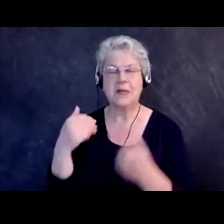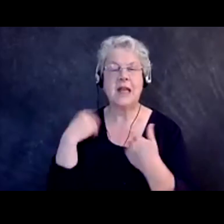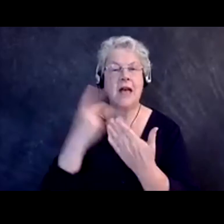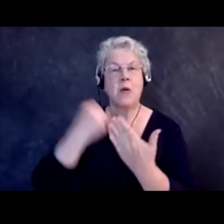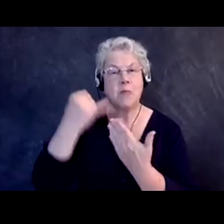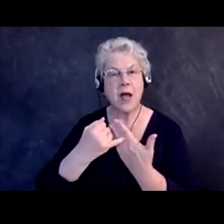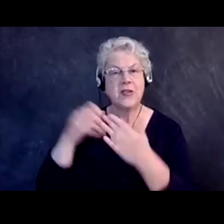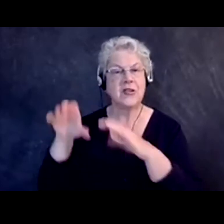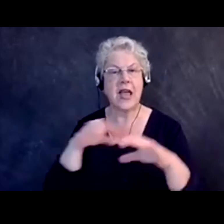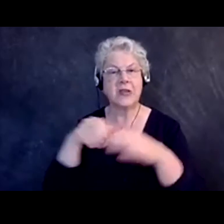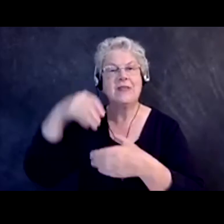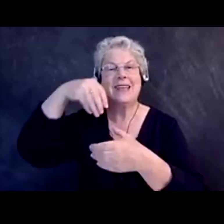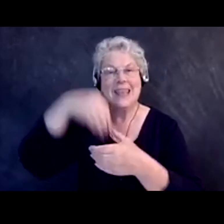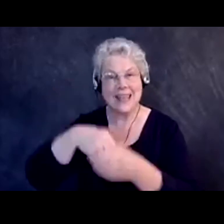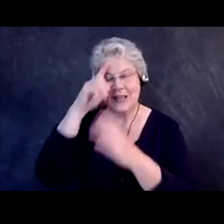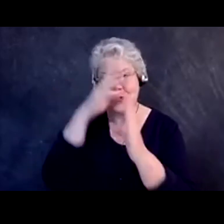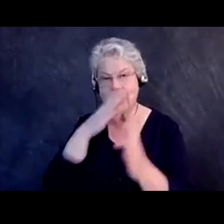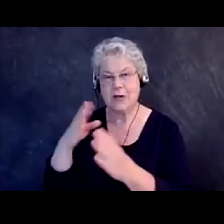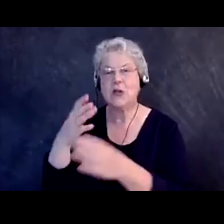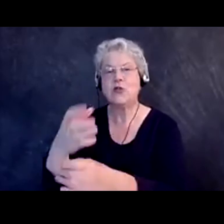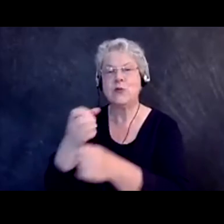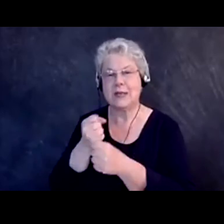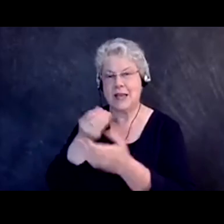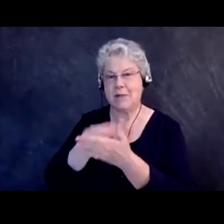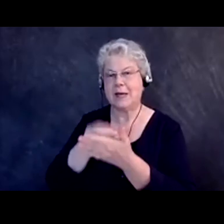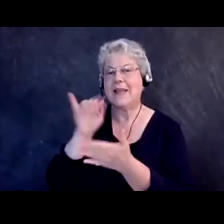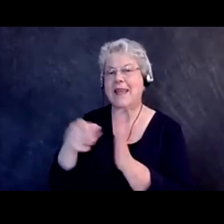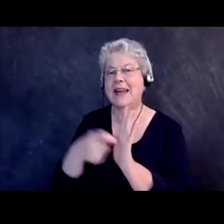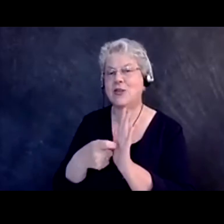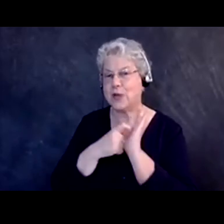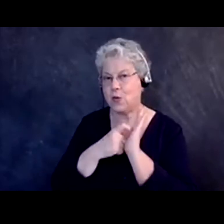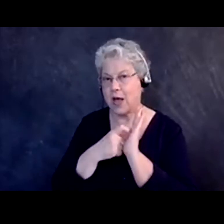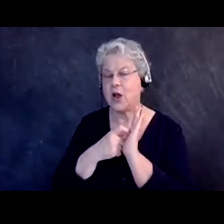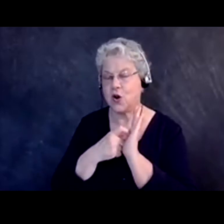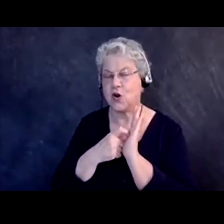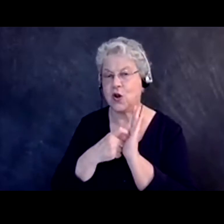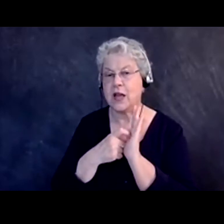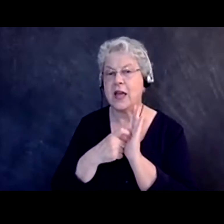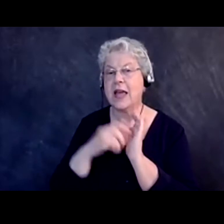strategic plan in order to be funded, so it's a requirement with ISC that funding for those